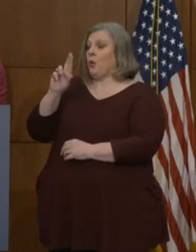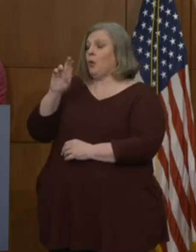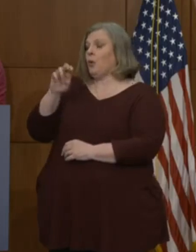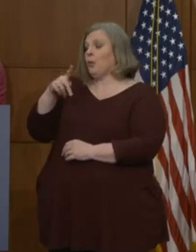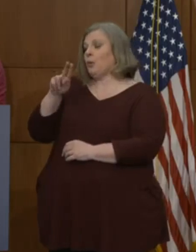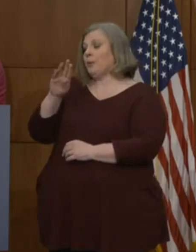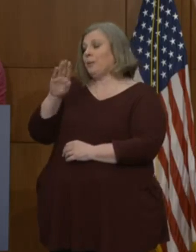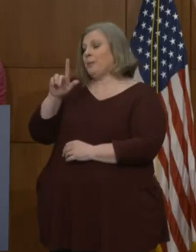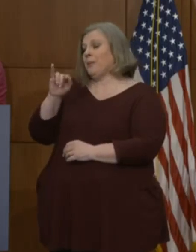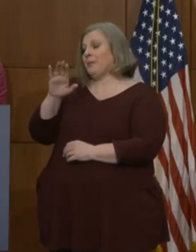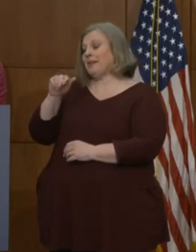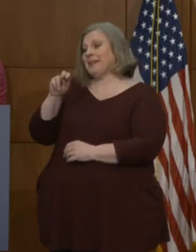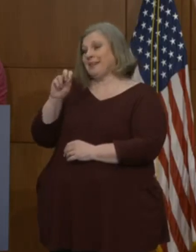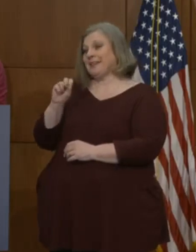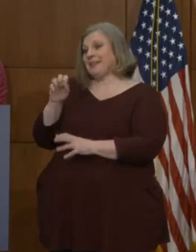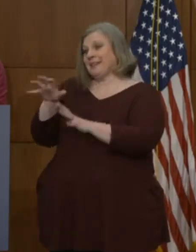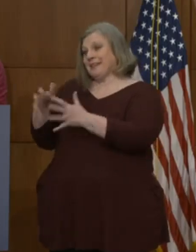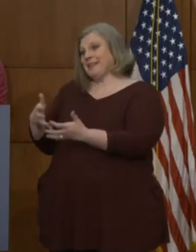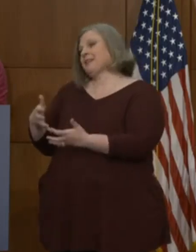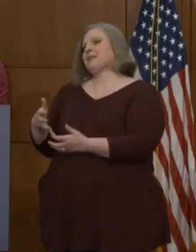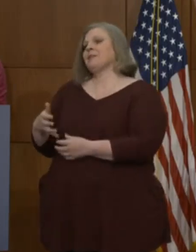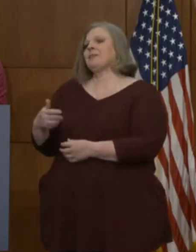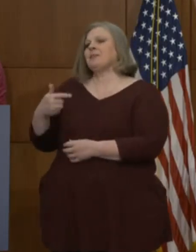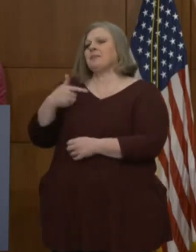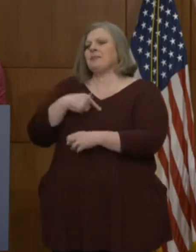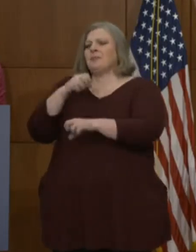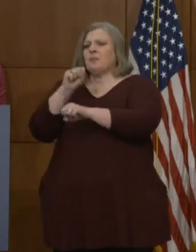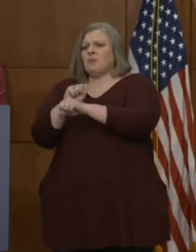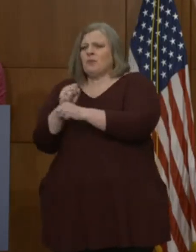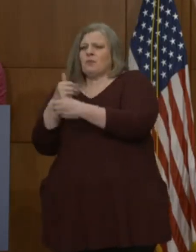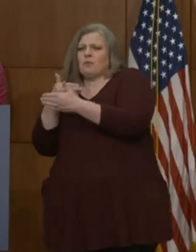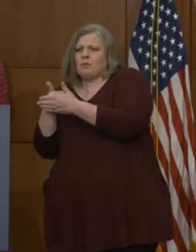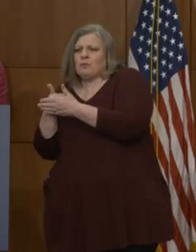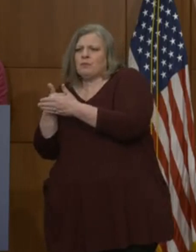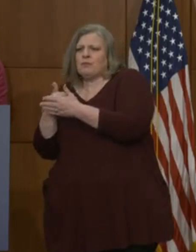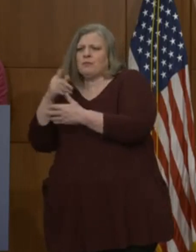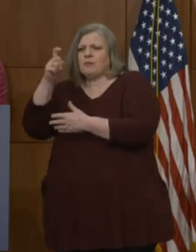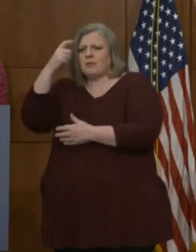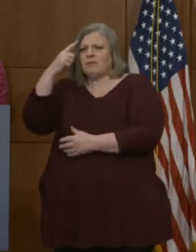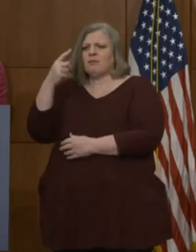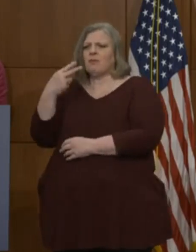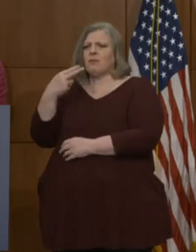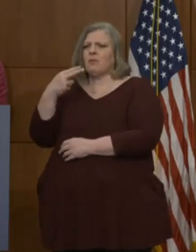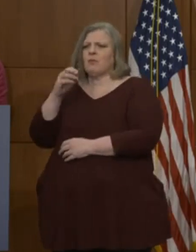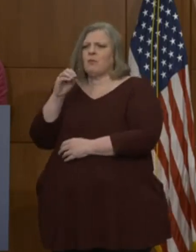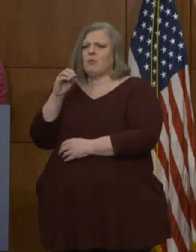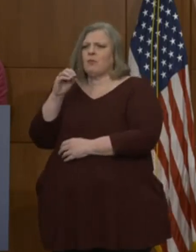THE STATE OF MARYLAND WHO’S THE CHAIR OF OUR- NATIONAL CHAIR OF OUR- NATIONAL GOVERNORS ASSOCIATION I WORK GOVERNORS ASSOCIATION I WORK CLOSELY WITH HIM AND AS YOU CLOSELY WITH HIM AND AS YOU KNOW OUR VICE PRESIDENT